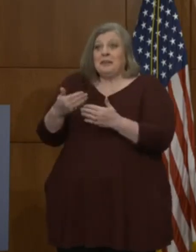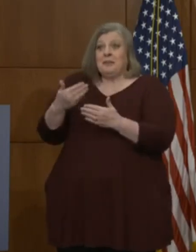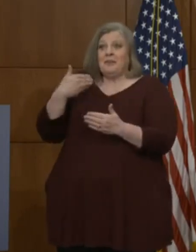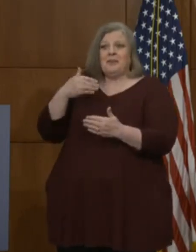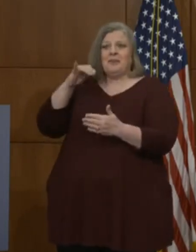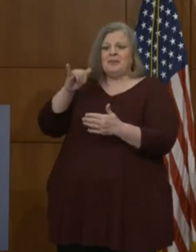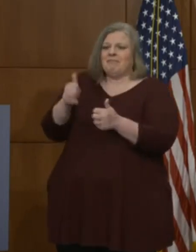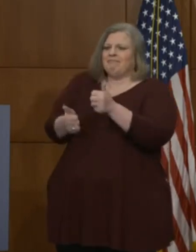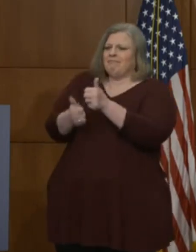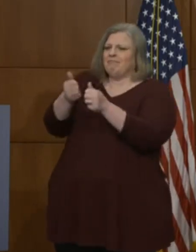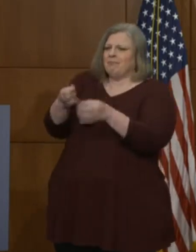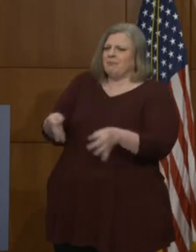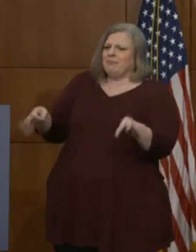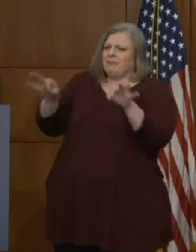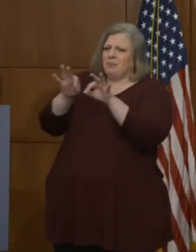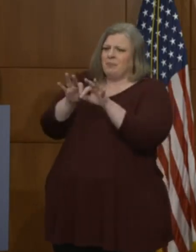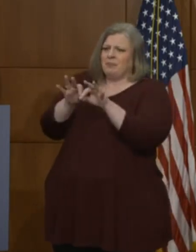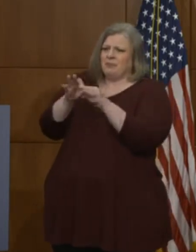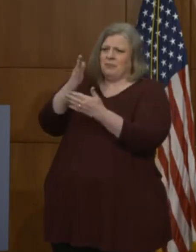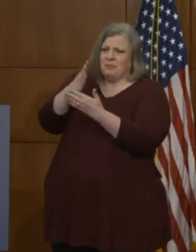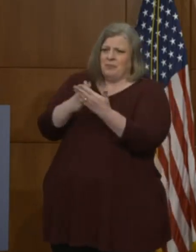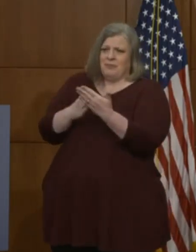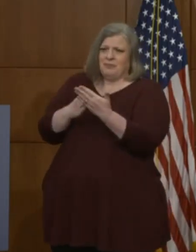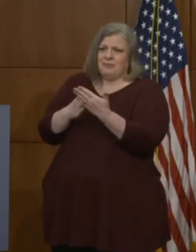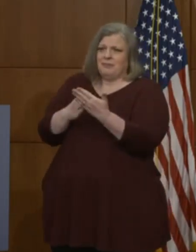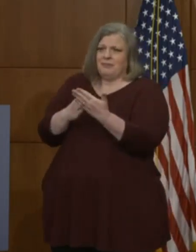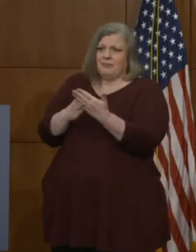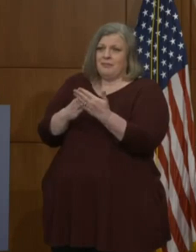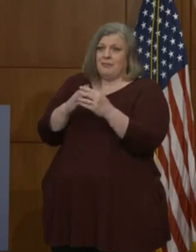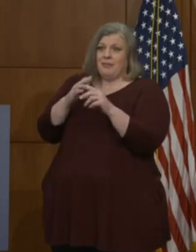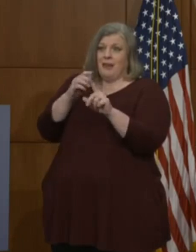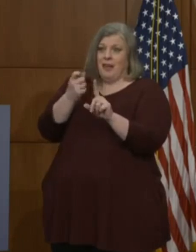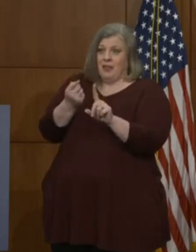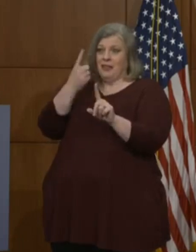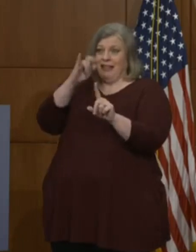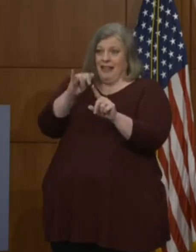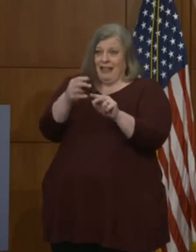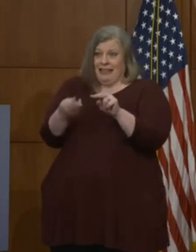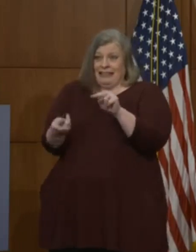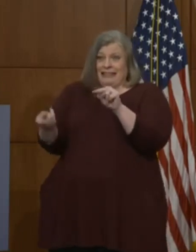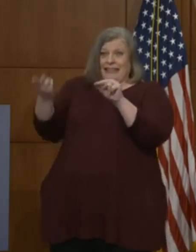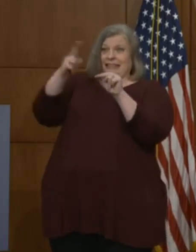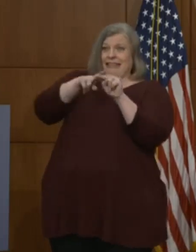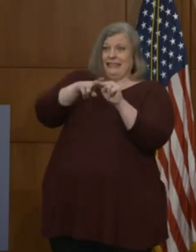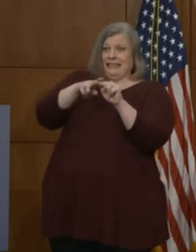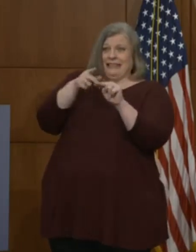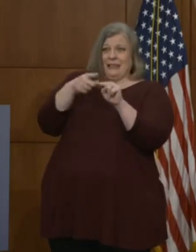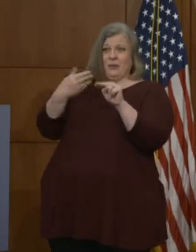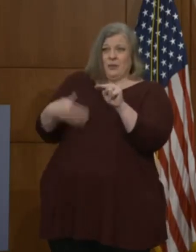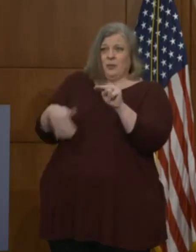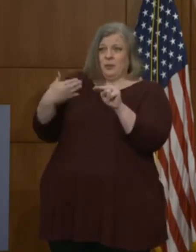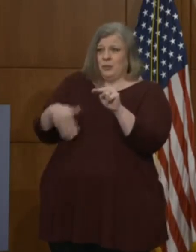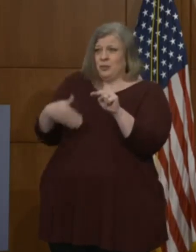THINK THE THING THAT I EXPLAINED EARLIER IS THE MOST EXPLAINED EARLIER IS THE MOST IMPORTANT ASPECT OF TOWARD. IMPORTANT ASPECT OF TOWARD. UNDERSTANDING THIS THIS IS THIS